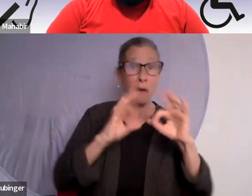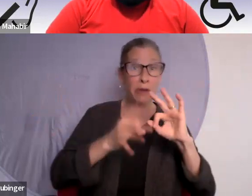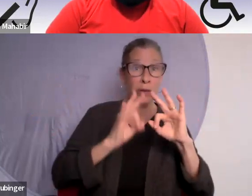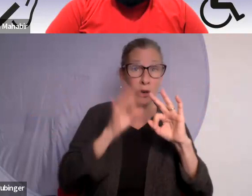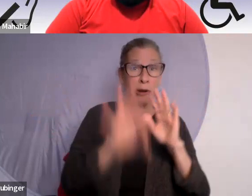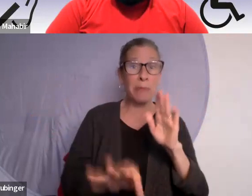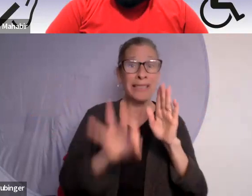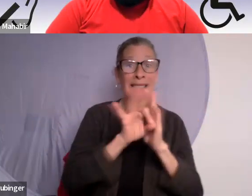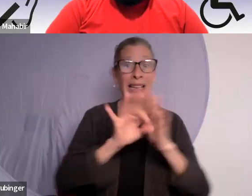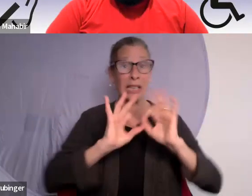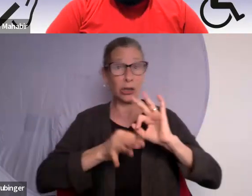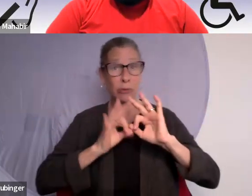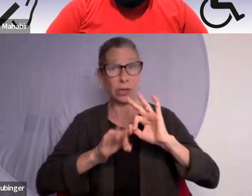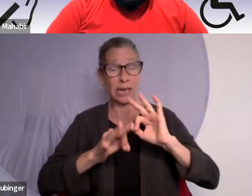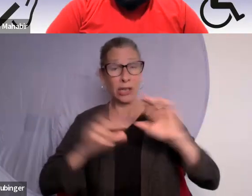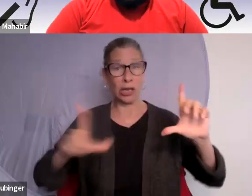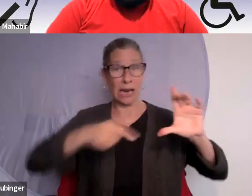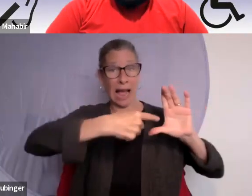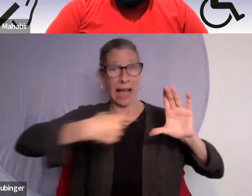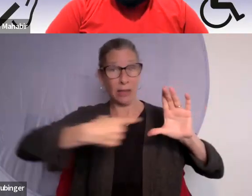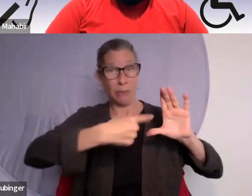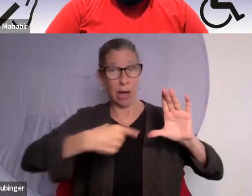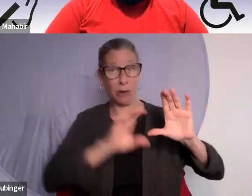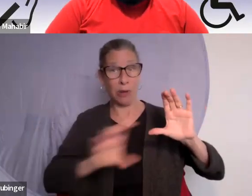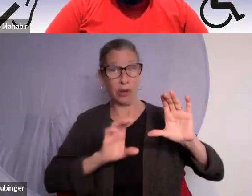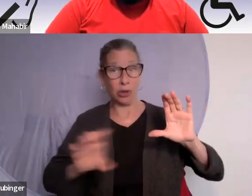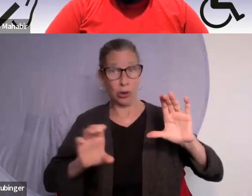interpretation at the bottom of your zoom window. The presenter